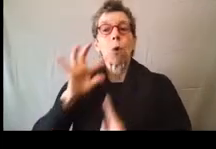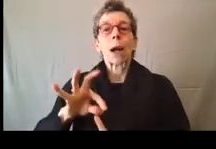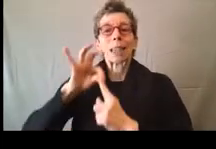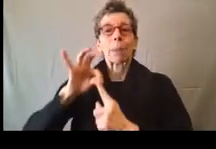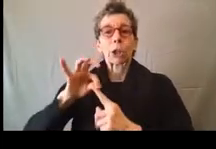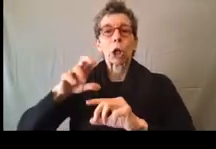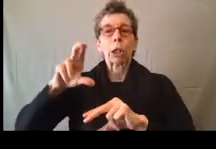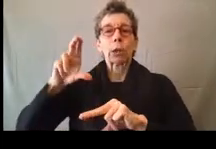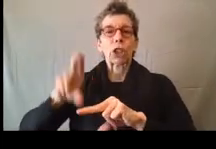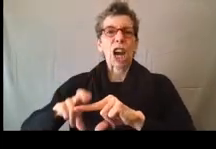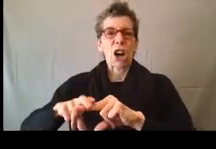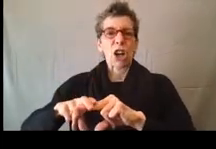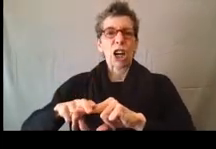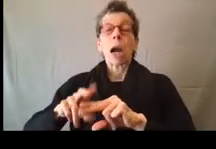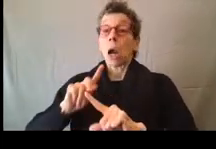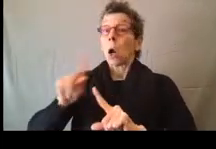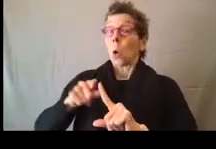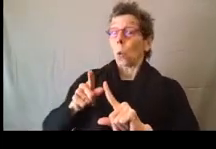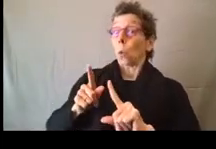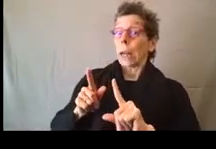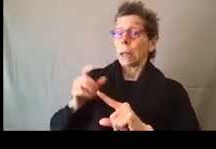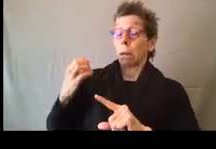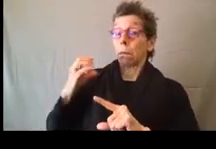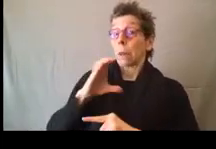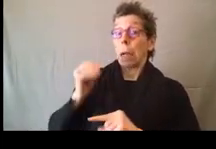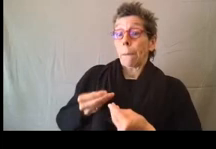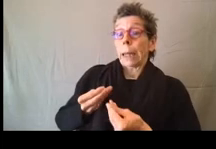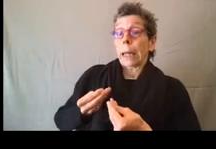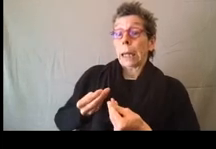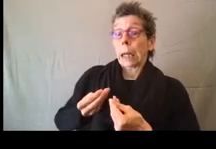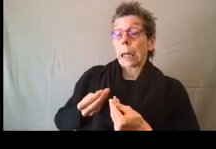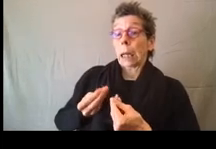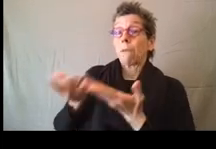When the employer provide the accommodation, the employees refused because this is not